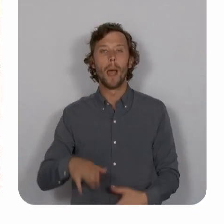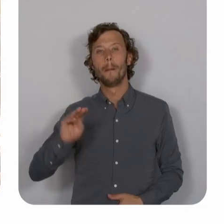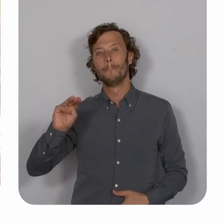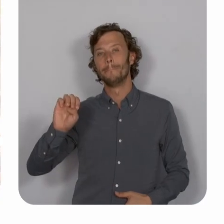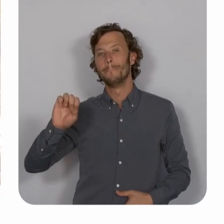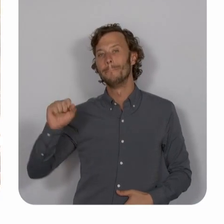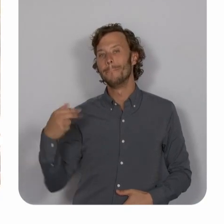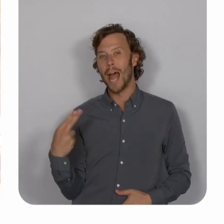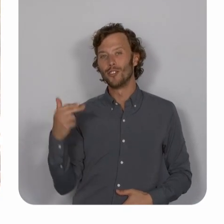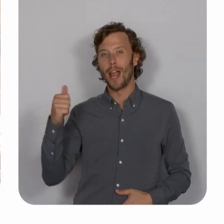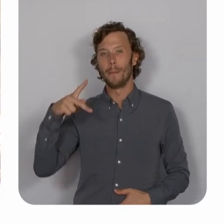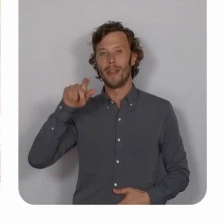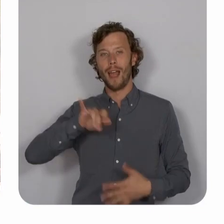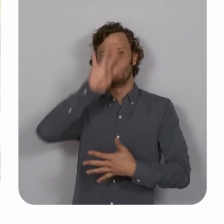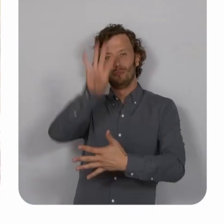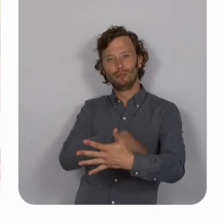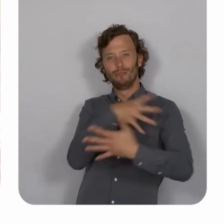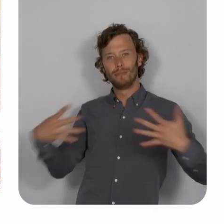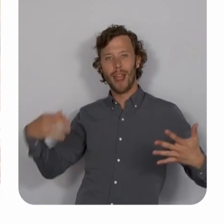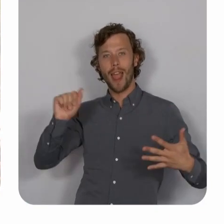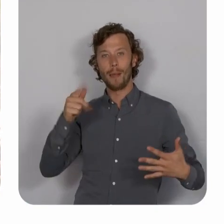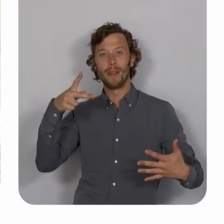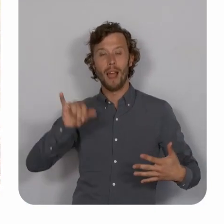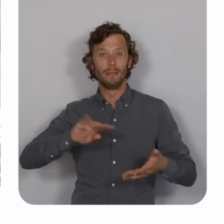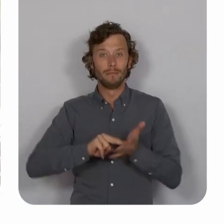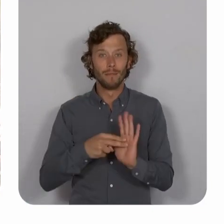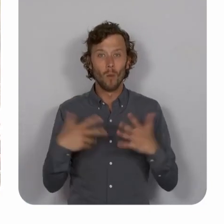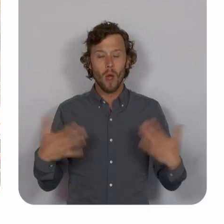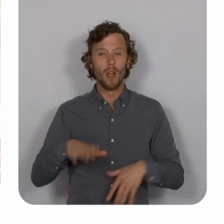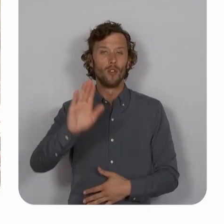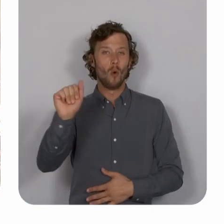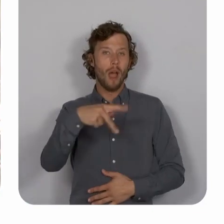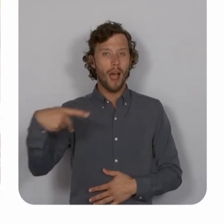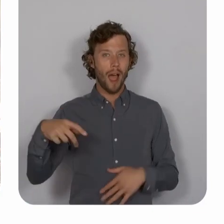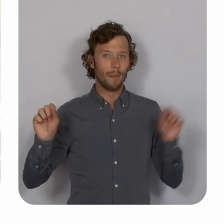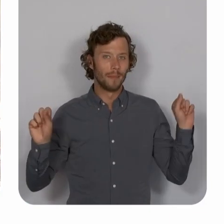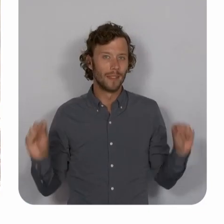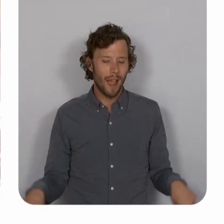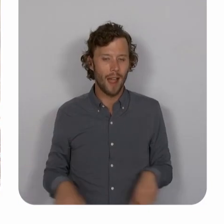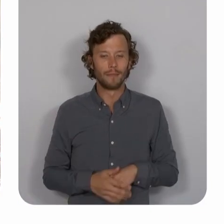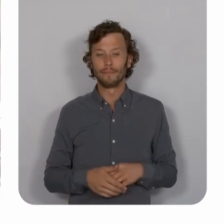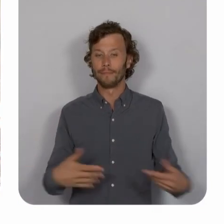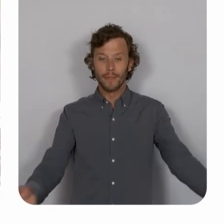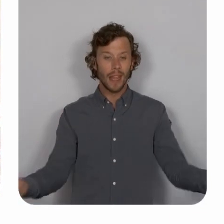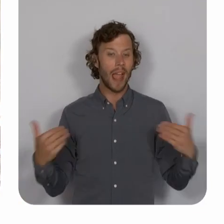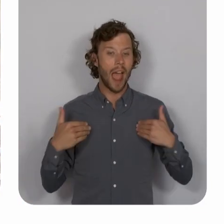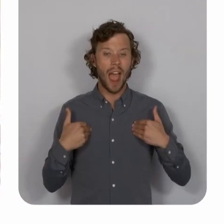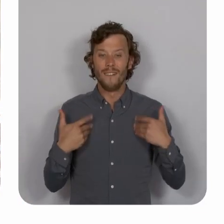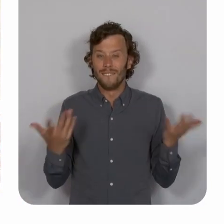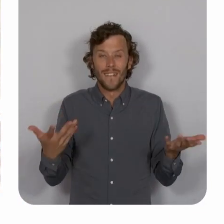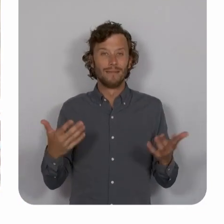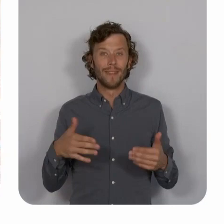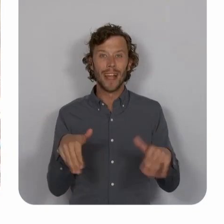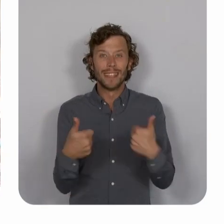Mesh API enables your apps to do things like have a game character navigate in a real space,